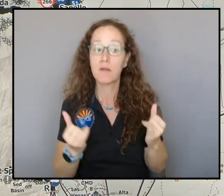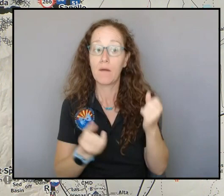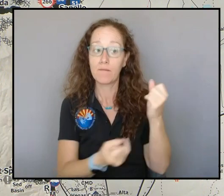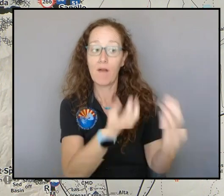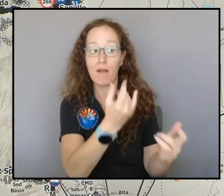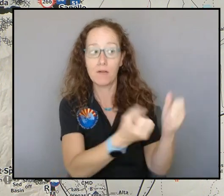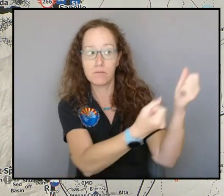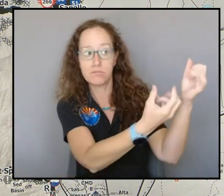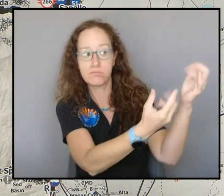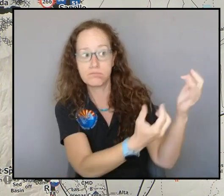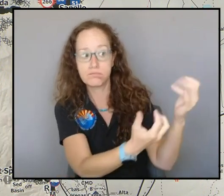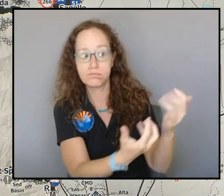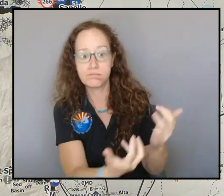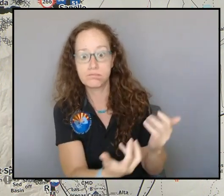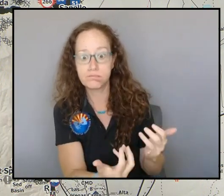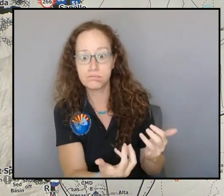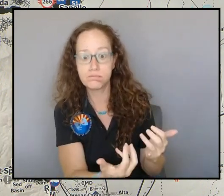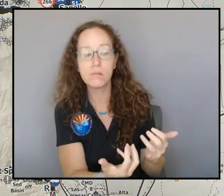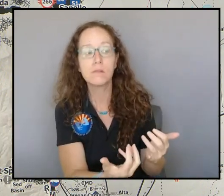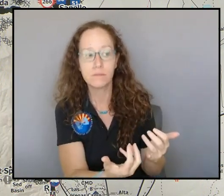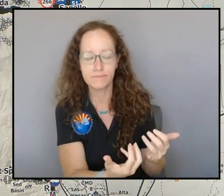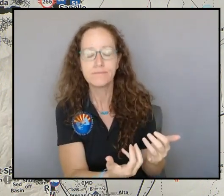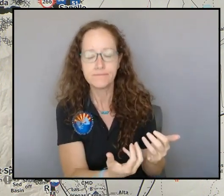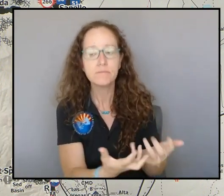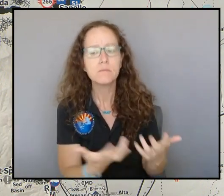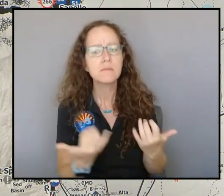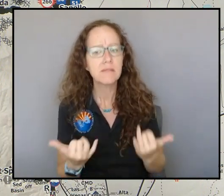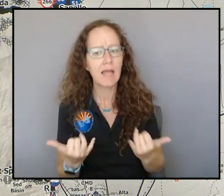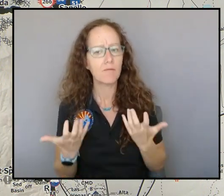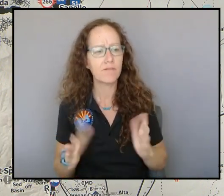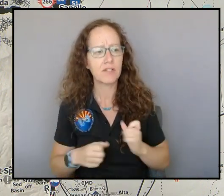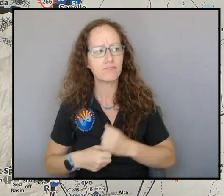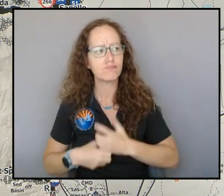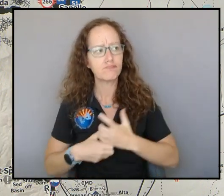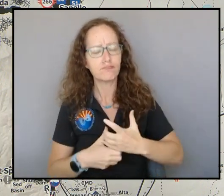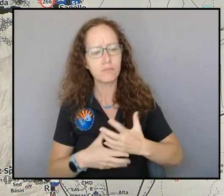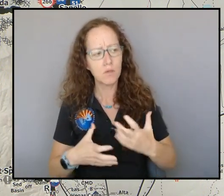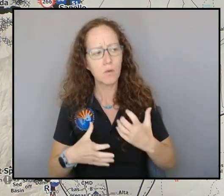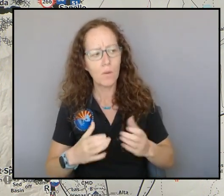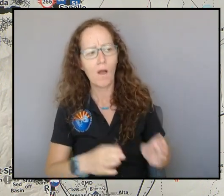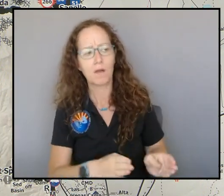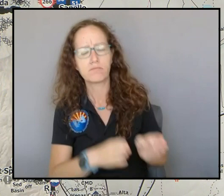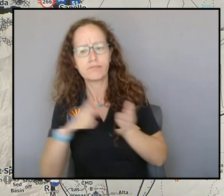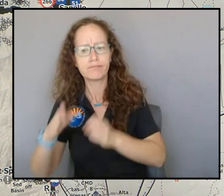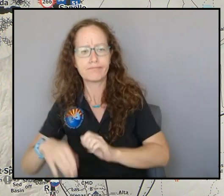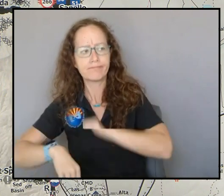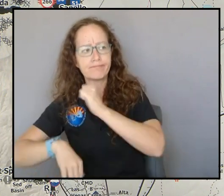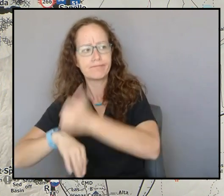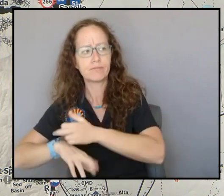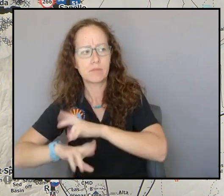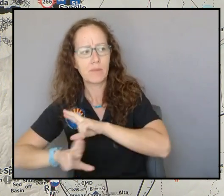the time to back down and have a bigger buffer in there as that fire does make those transitions. And that will be